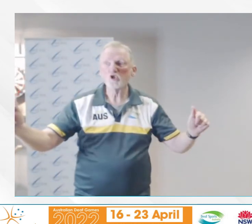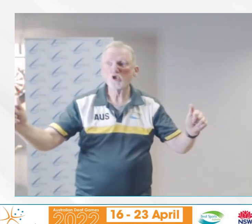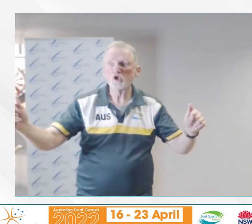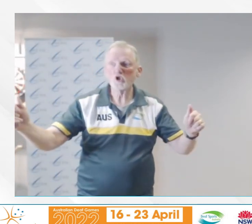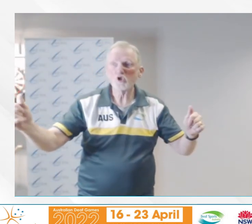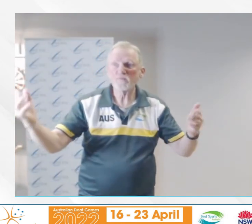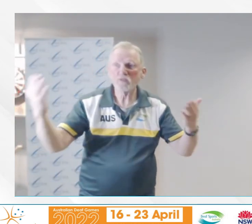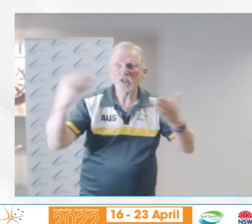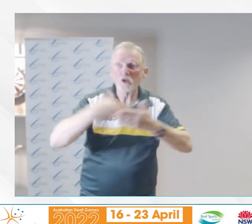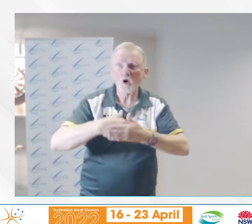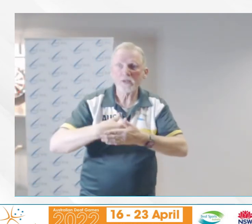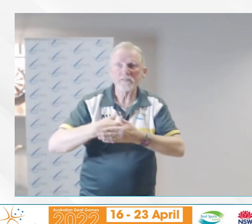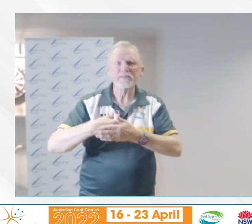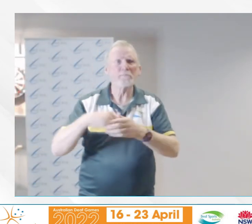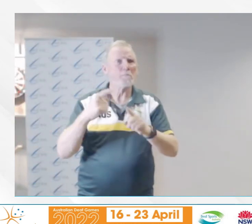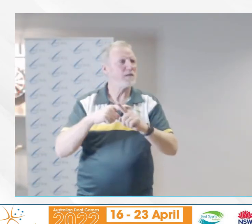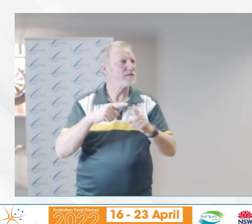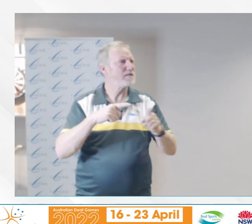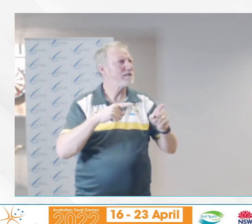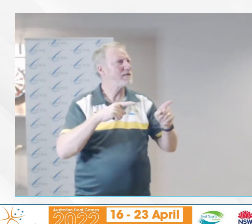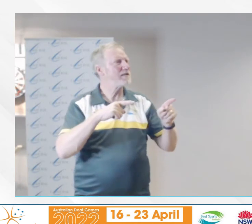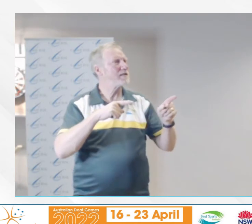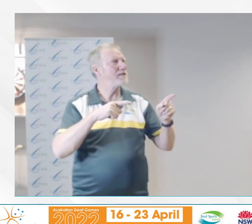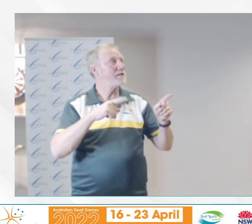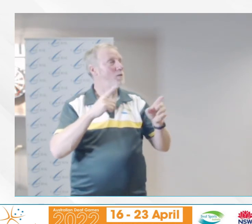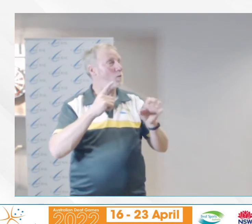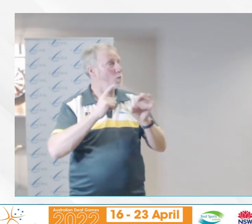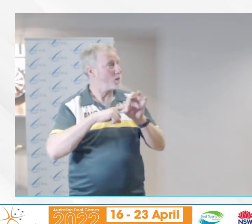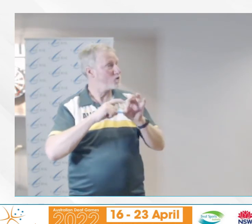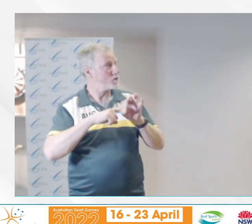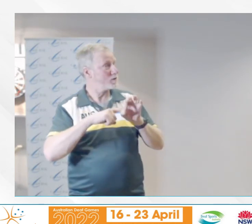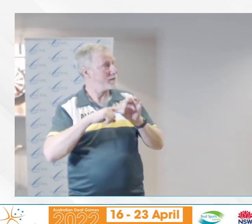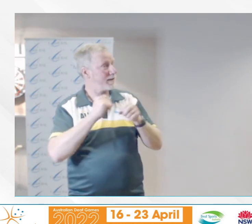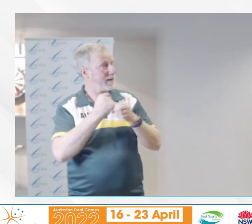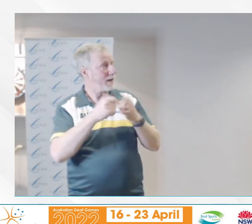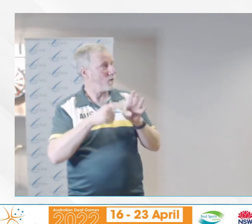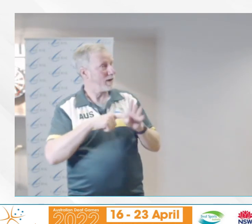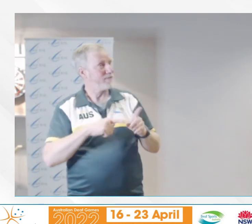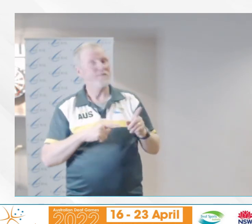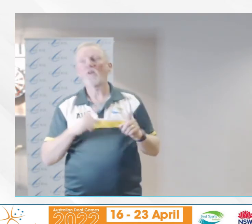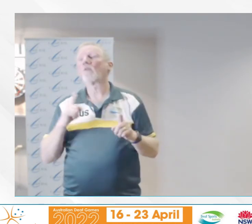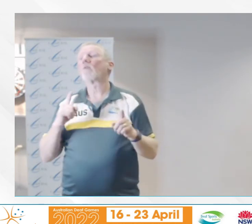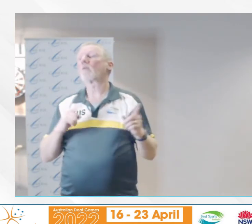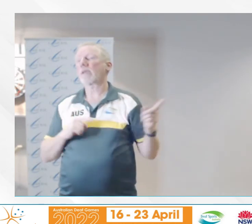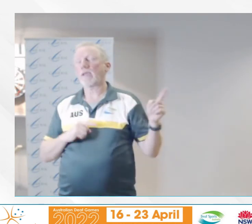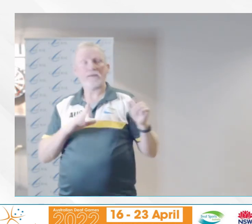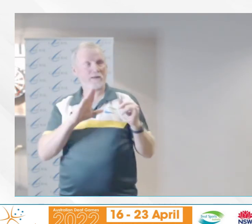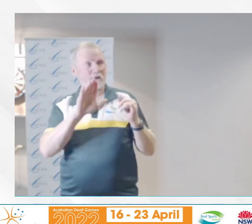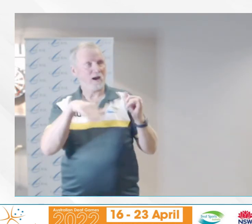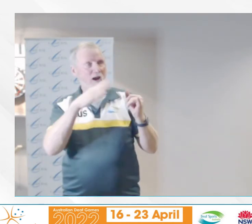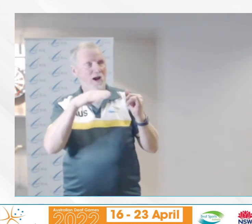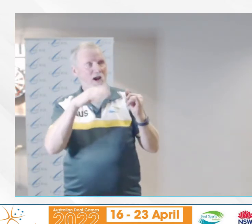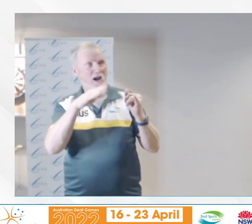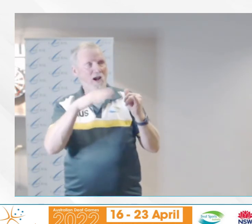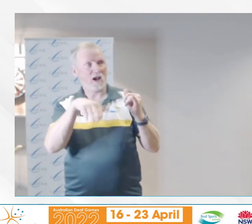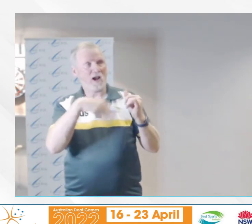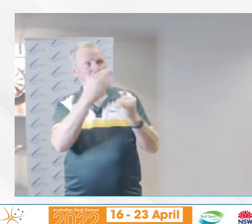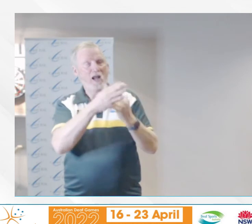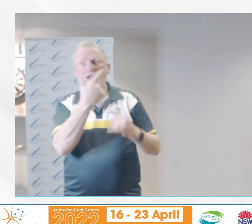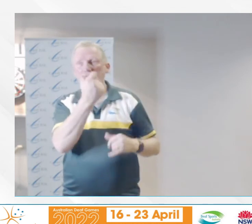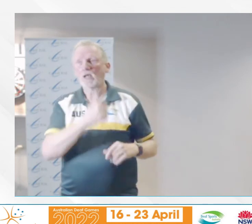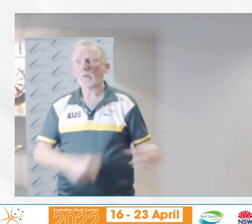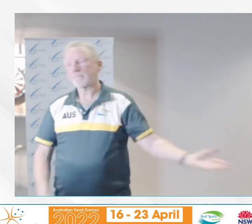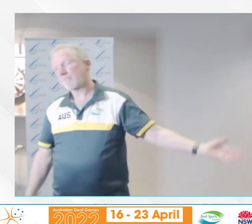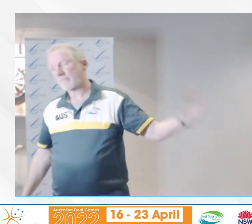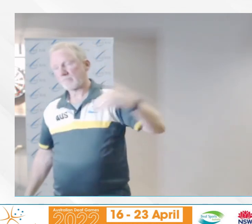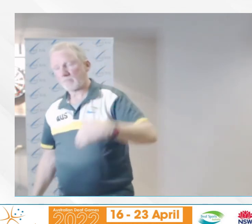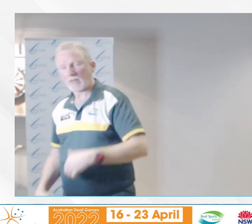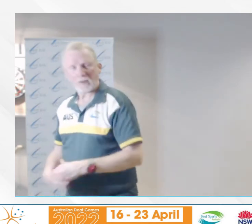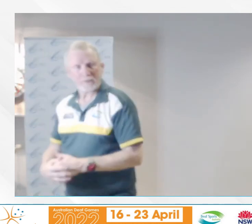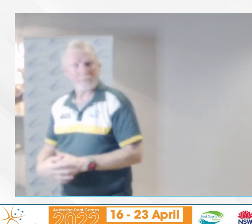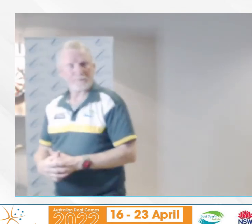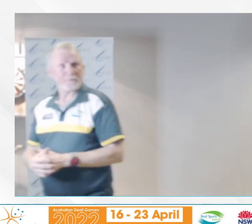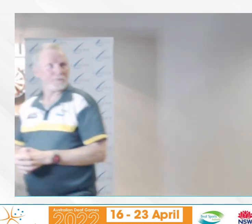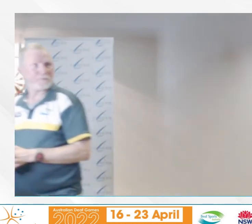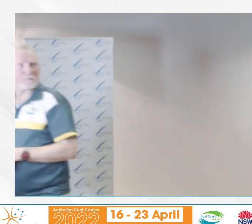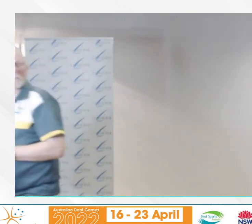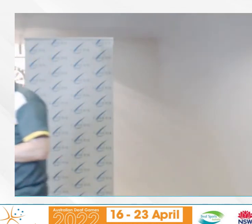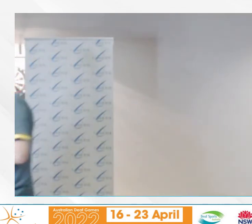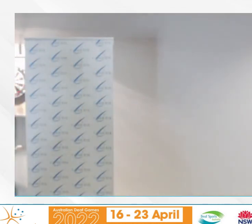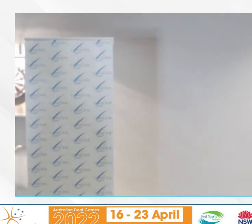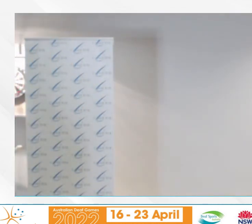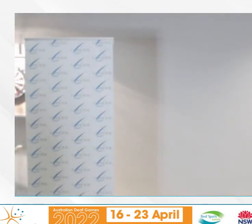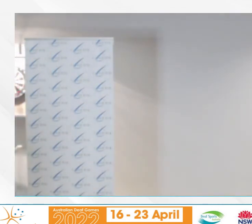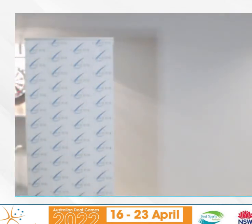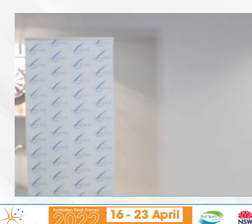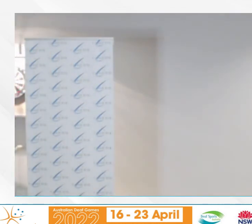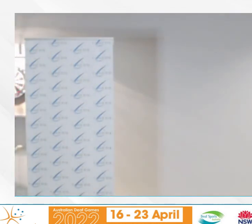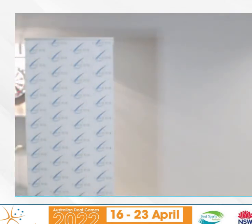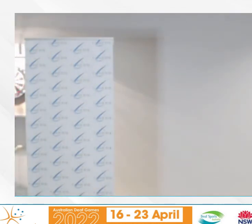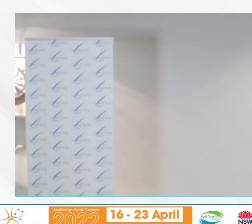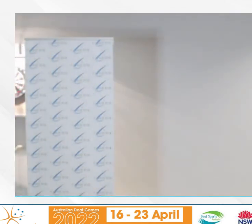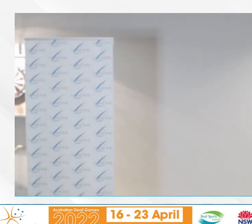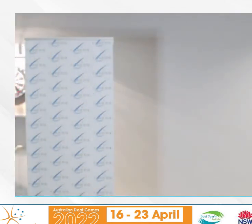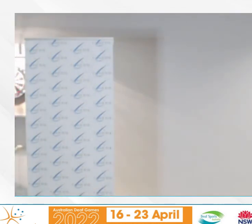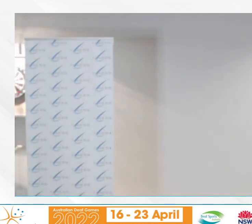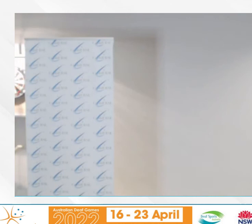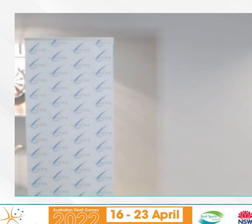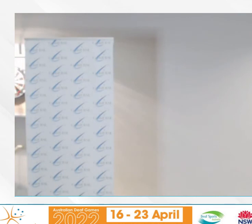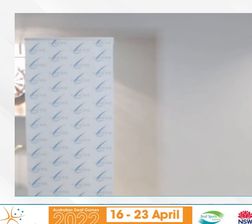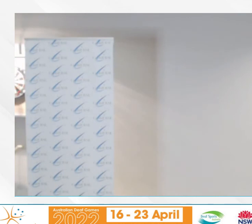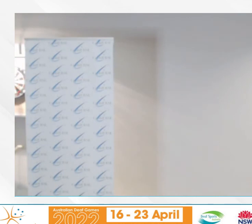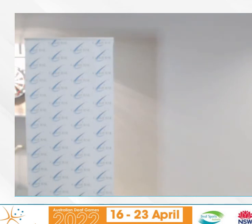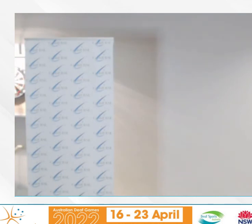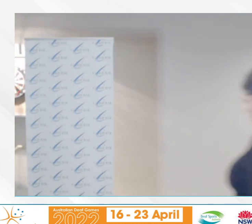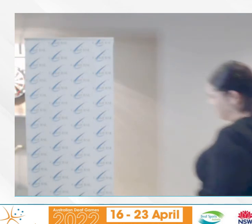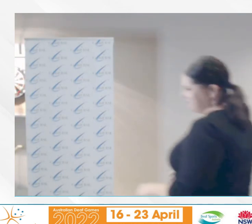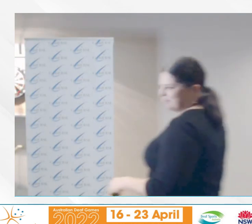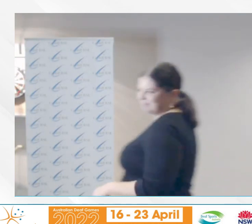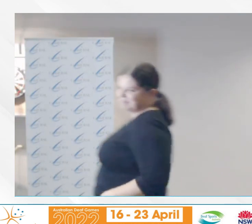so who will wrap up for the evening uh carrie's got his hands up last question gary lucky last